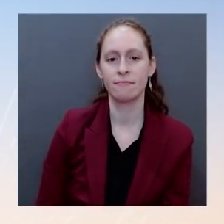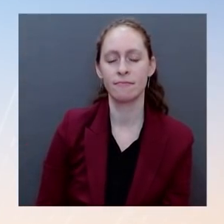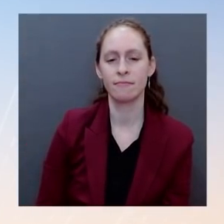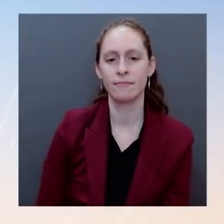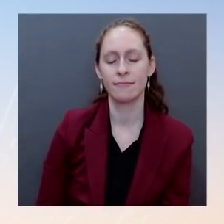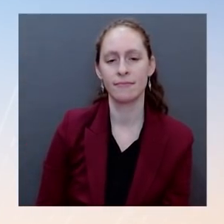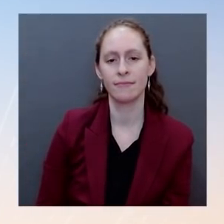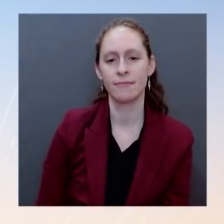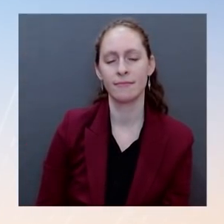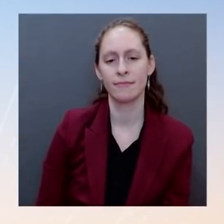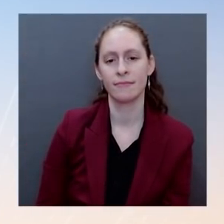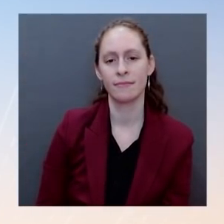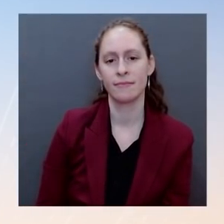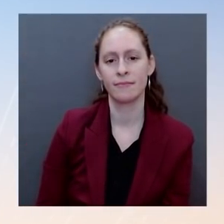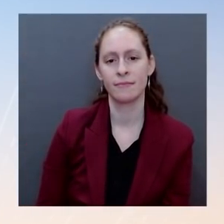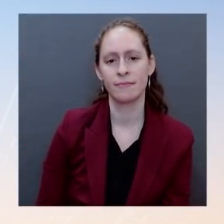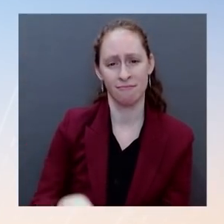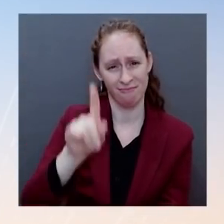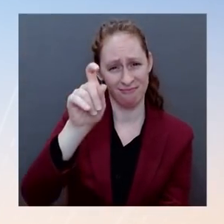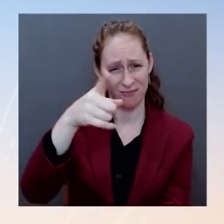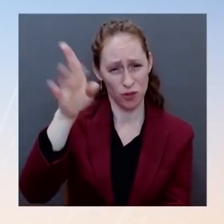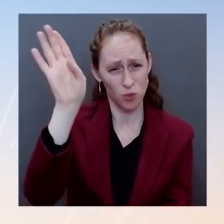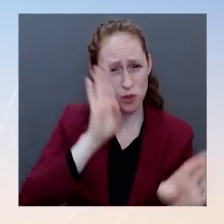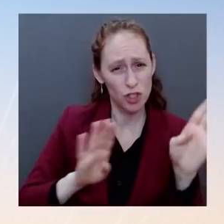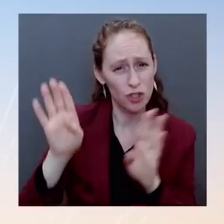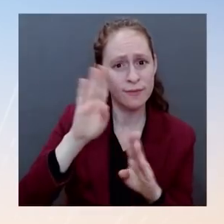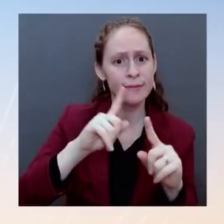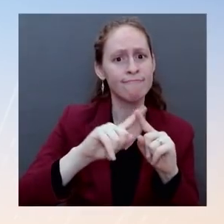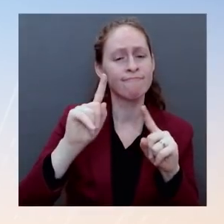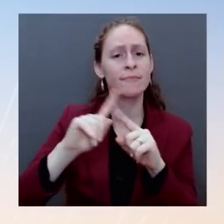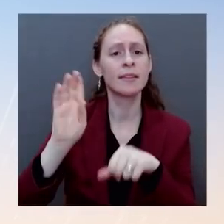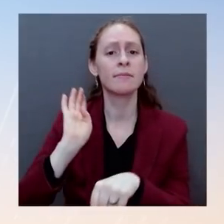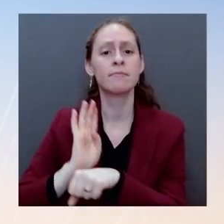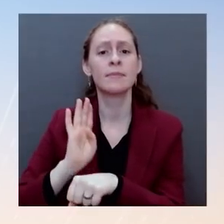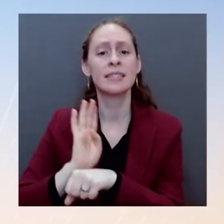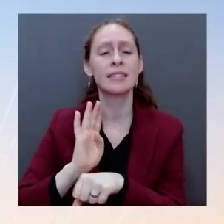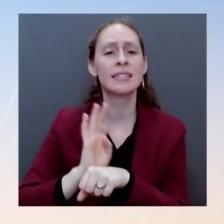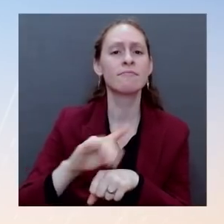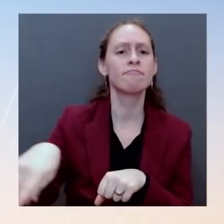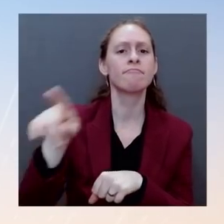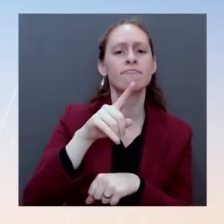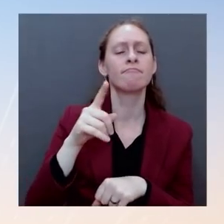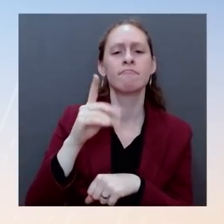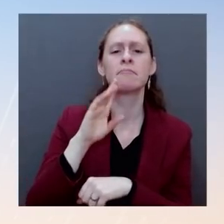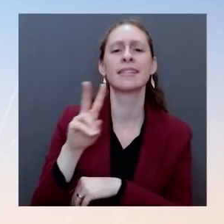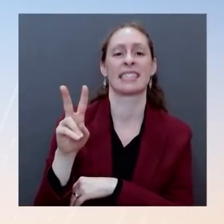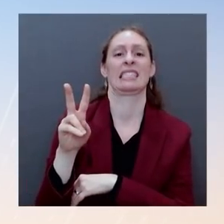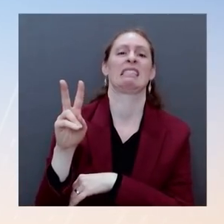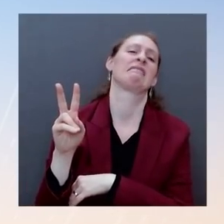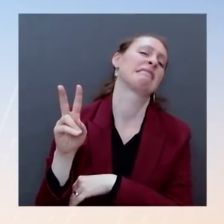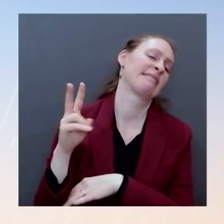and will act accordingly, especially as many workers aren't feeling any increase in wages due to the increase in prices?